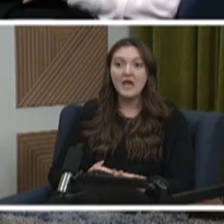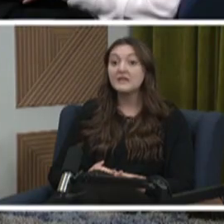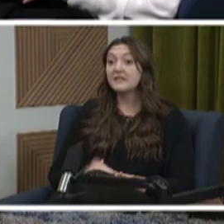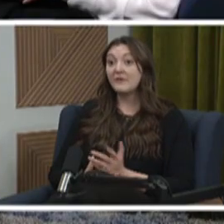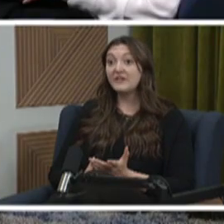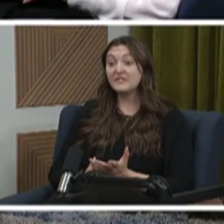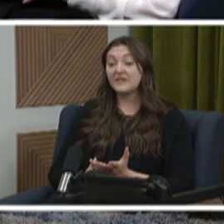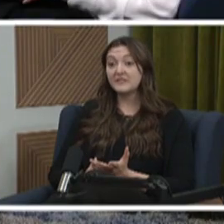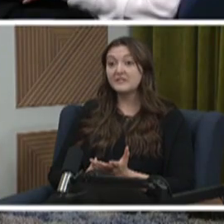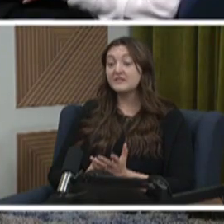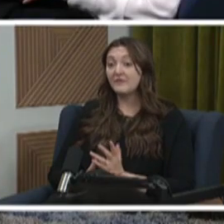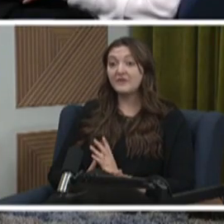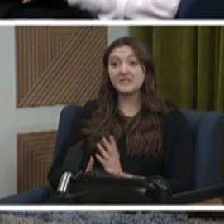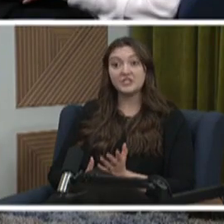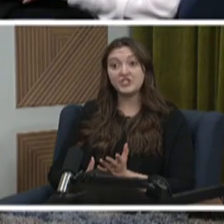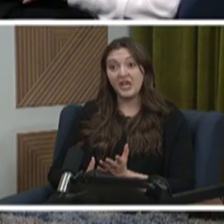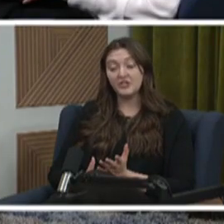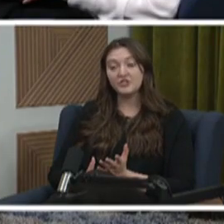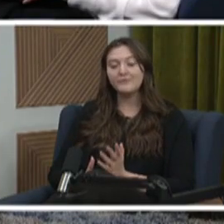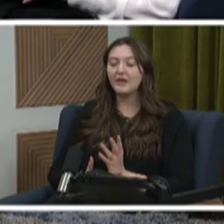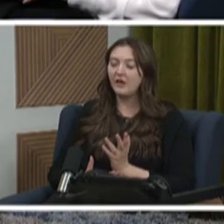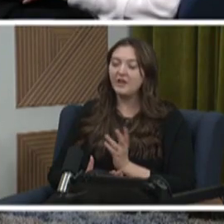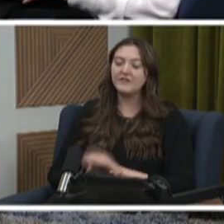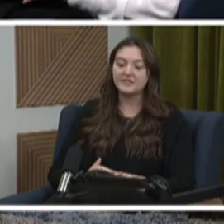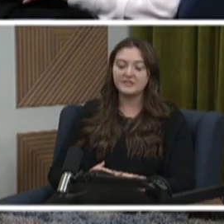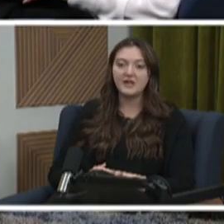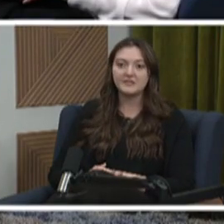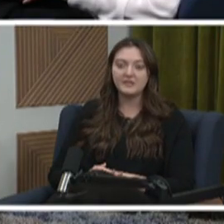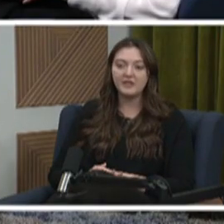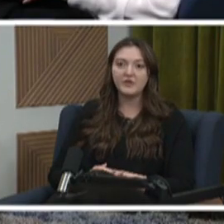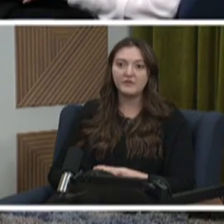Some of it is fixed. Some of it doesn't change. But a lot of it does constantly evolve.